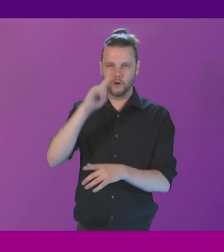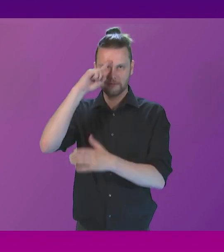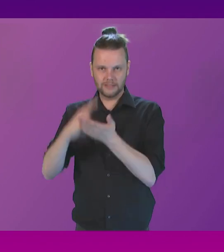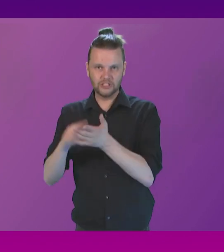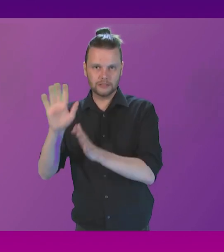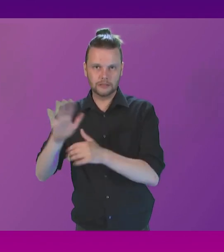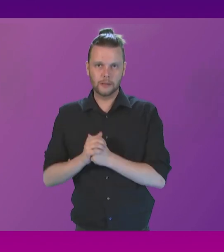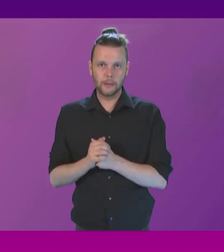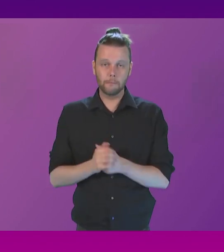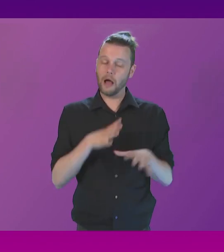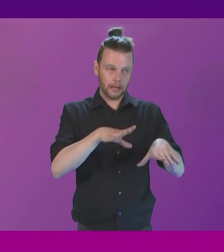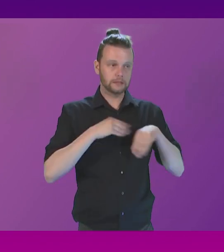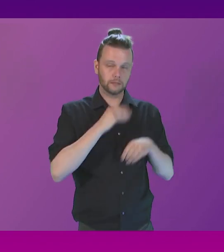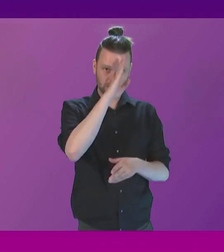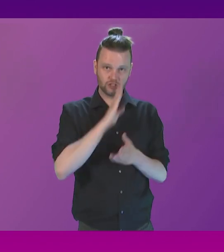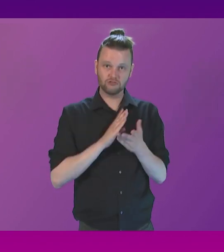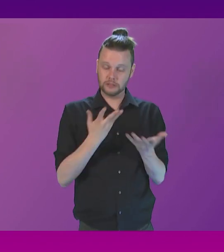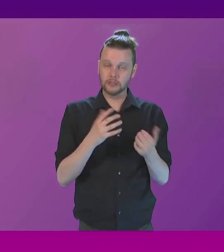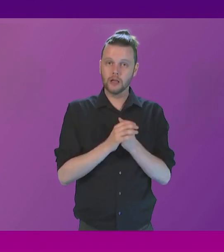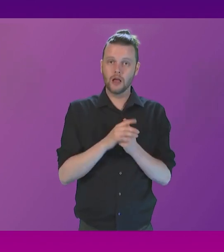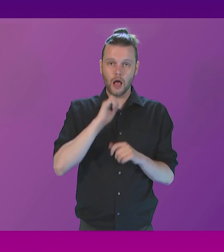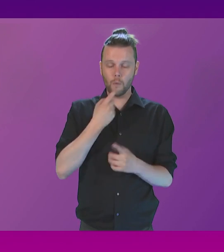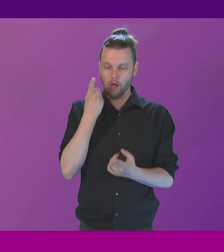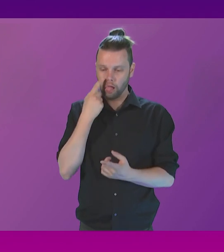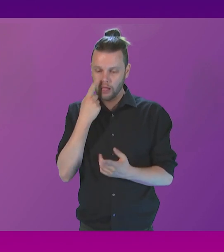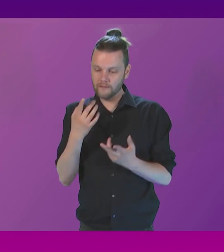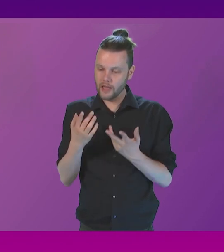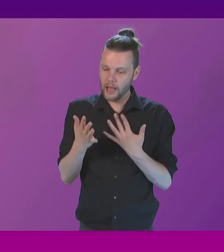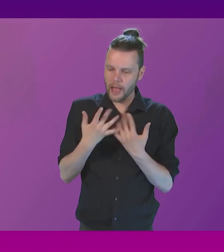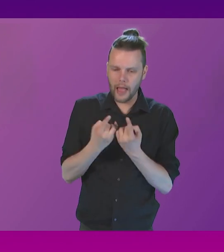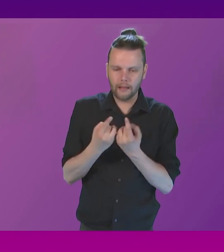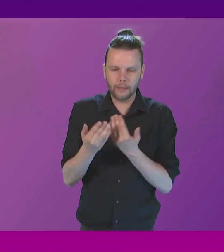However, I take seriously what Jim Fairlie has said, and I will examine whether we can